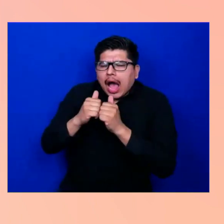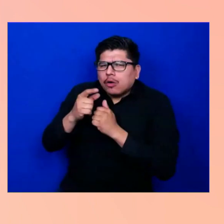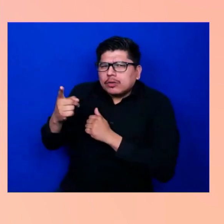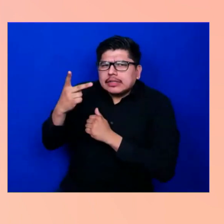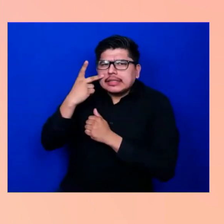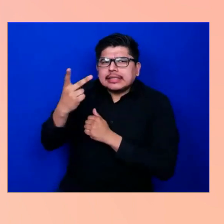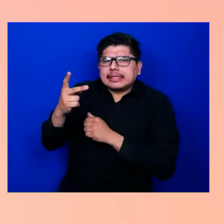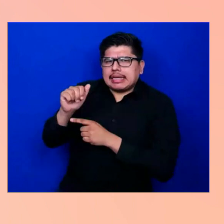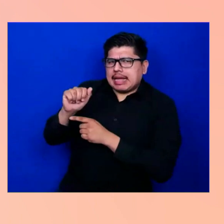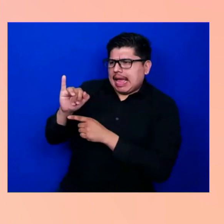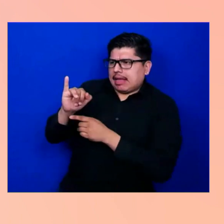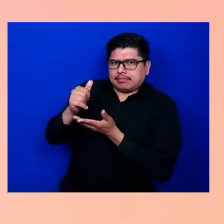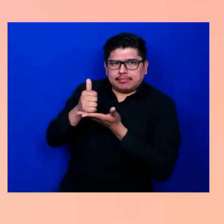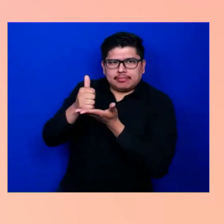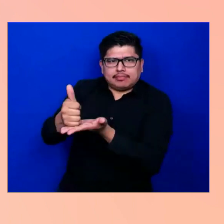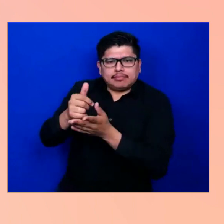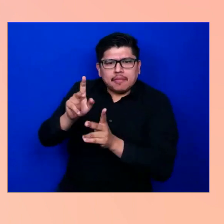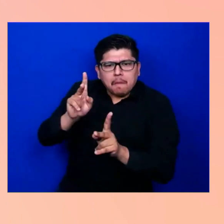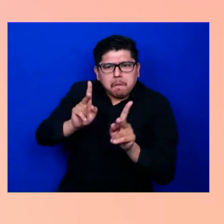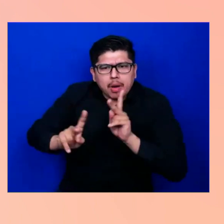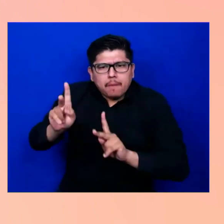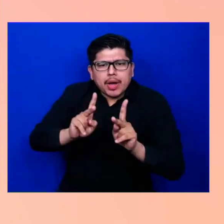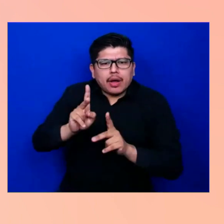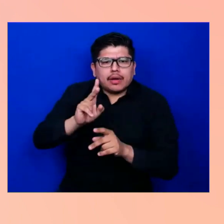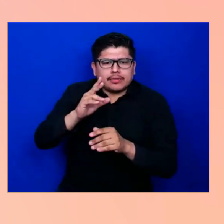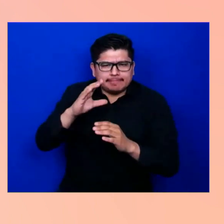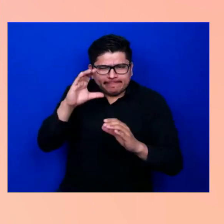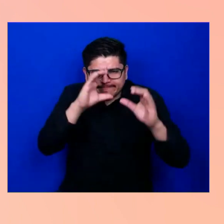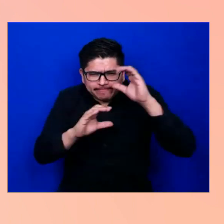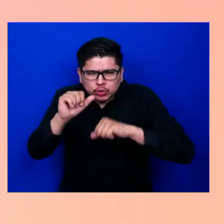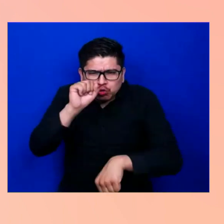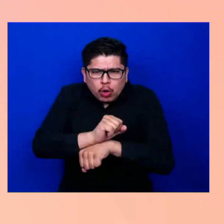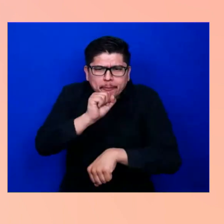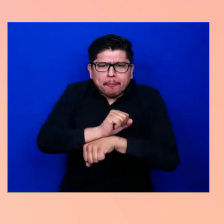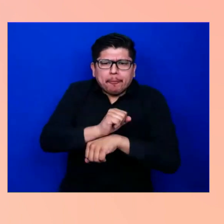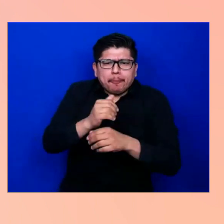Absolutely. It's a timely question, especially amidst all of the recent layoffs.